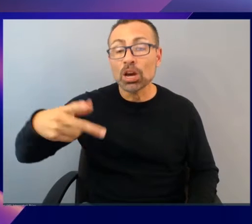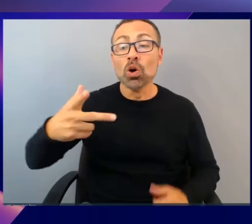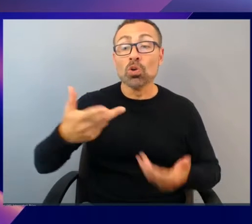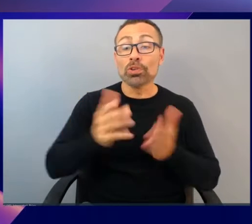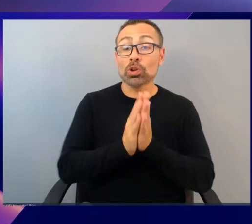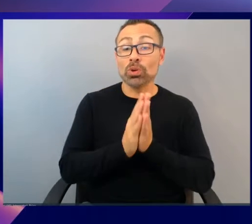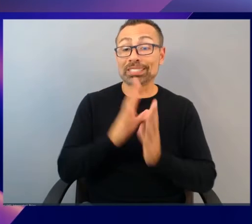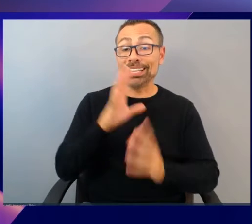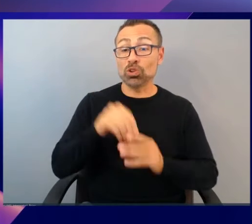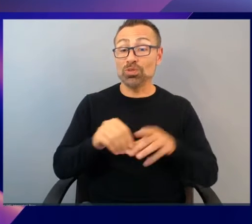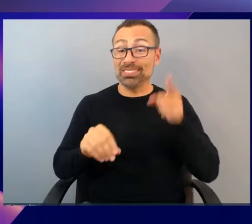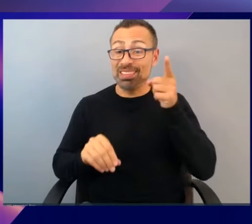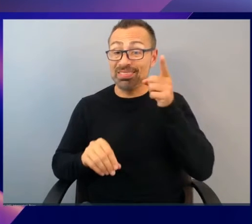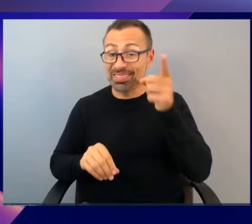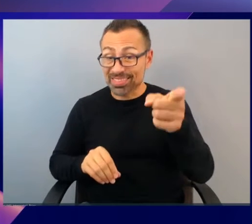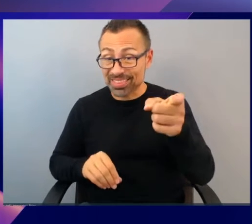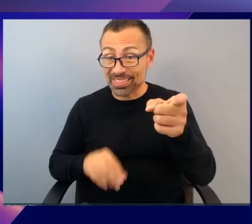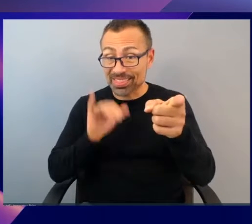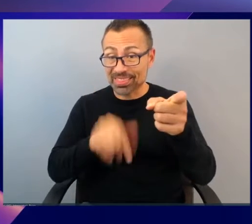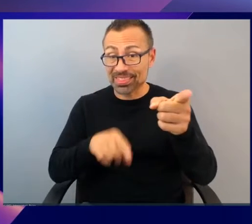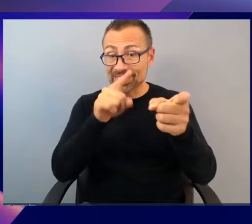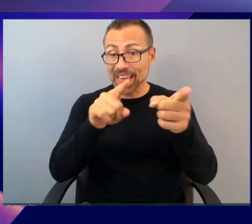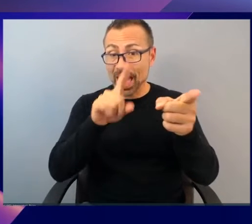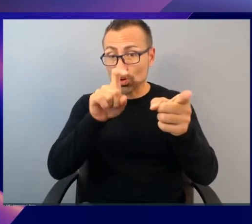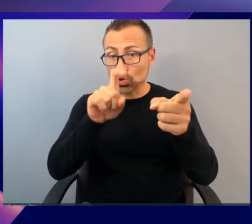that query to that EC2 instance metadata service.